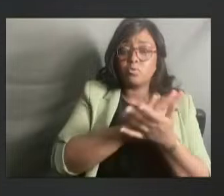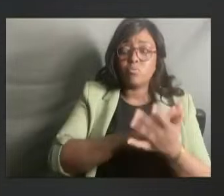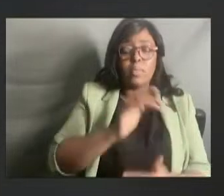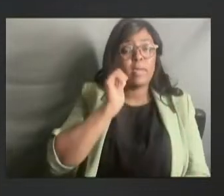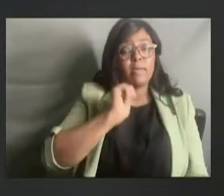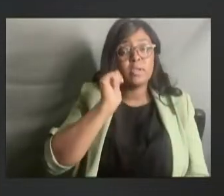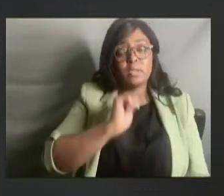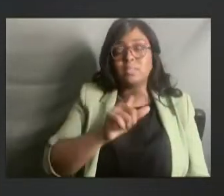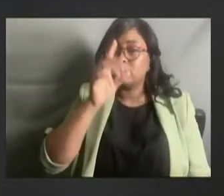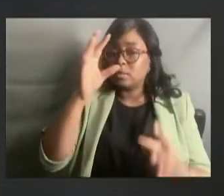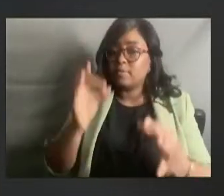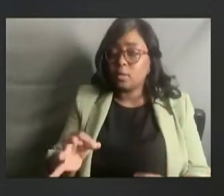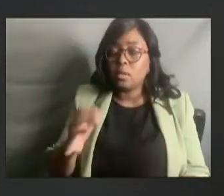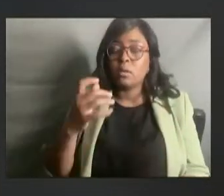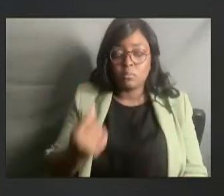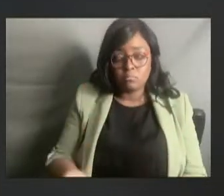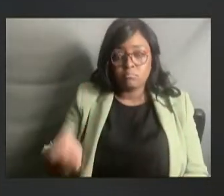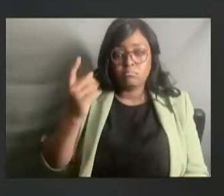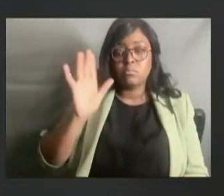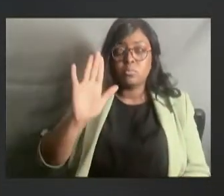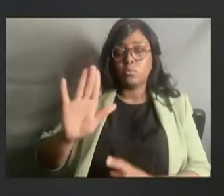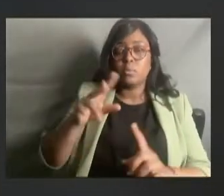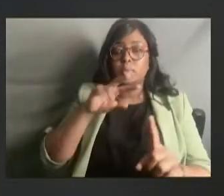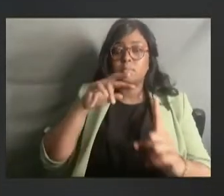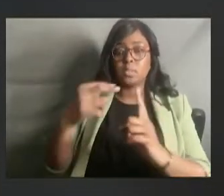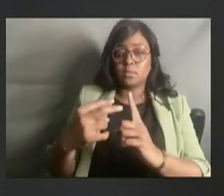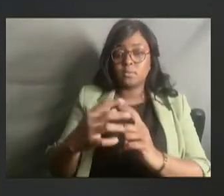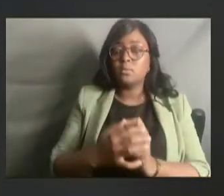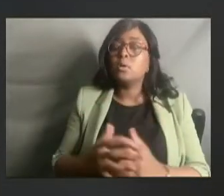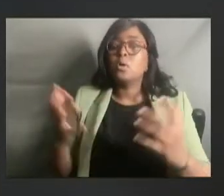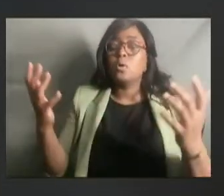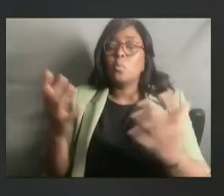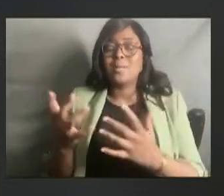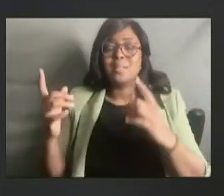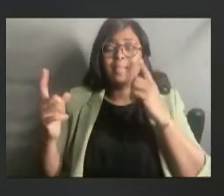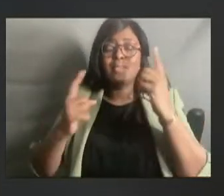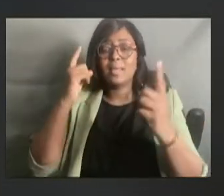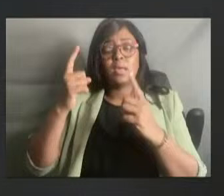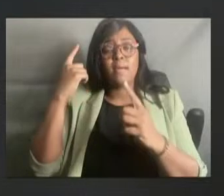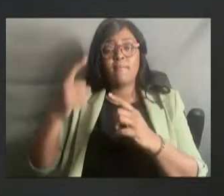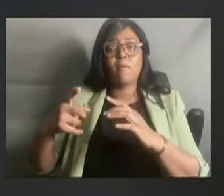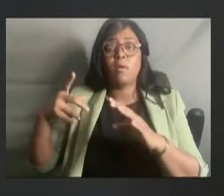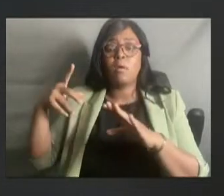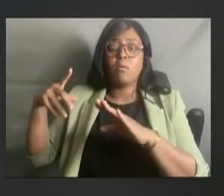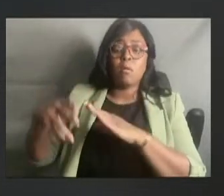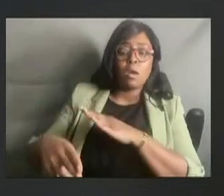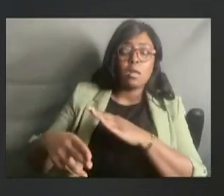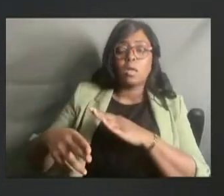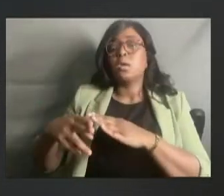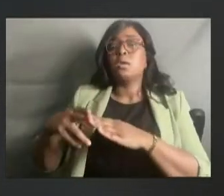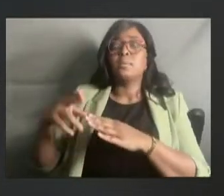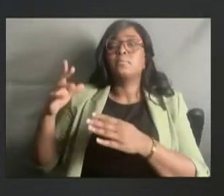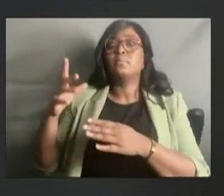every day talk to schools every day for sure, and I can see